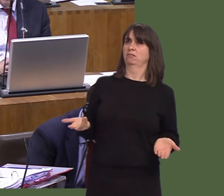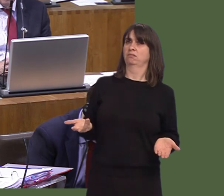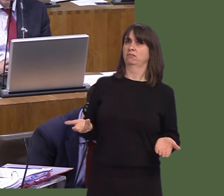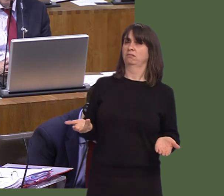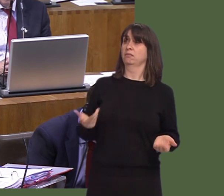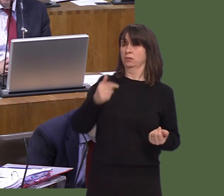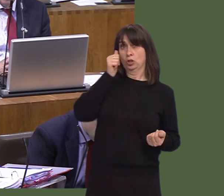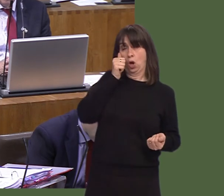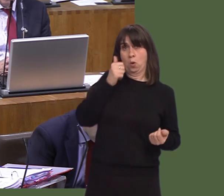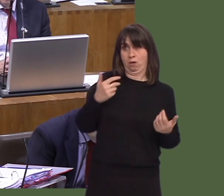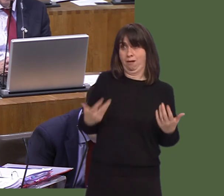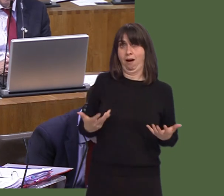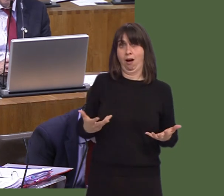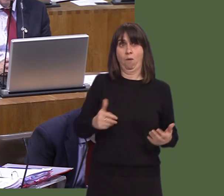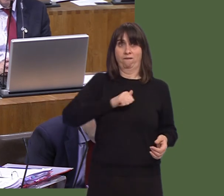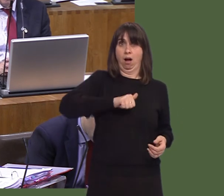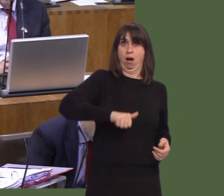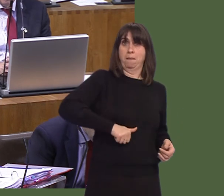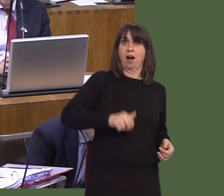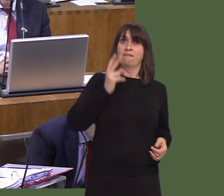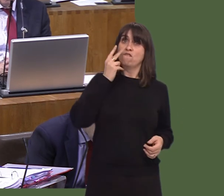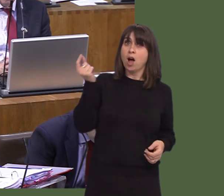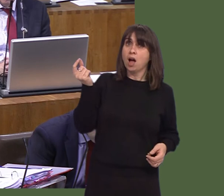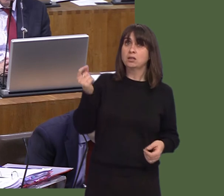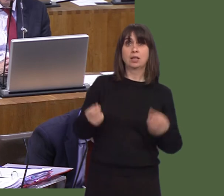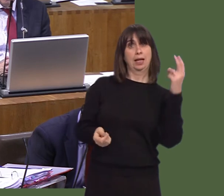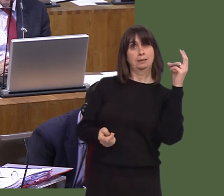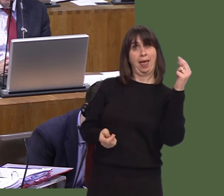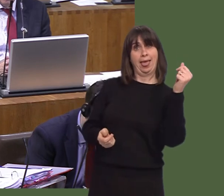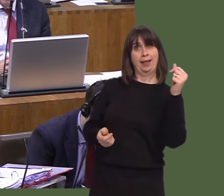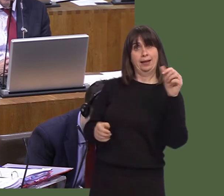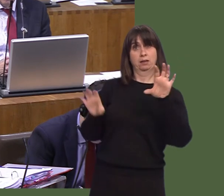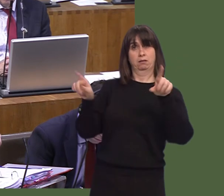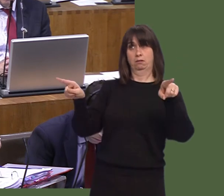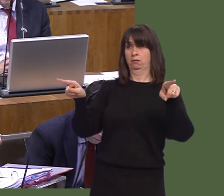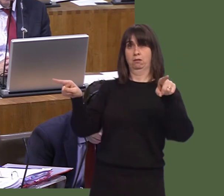I pay tribute to the Member and his huge interest in this, and he flags up an